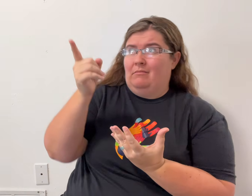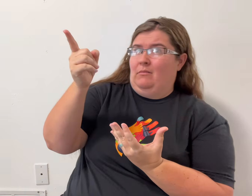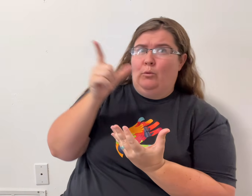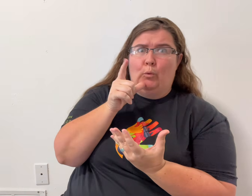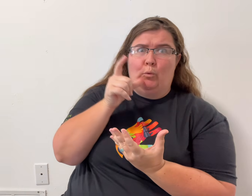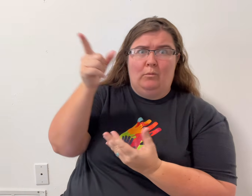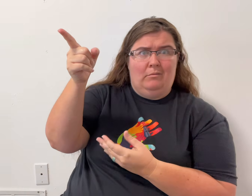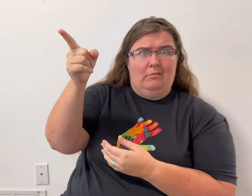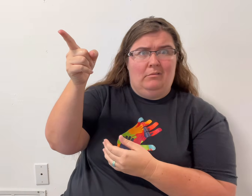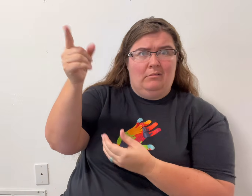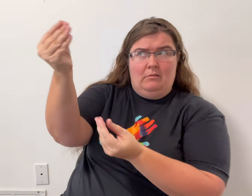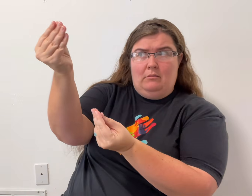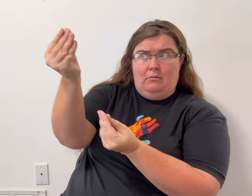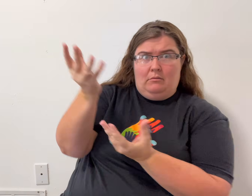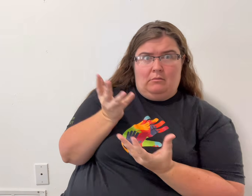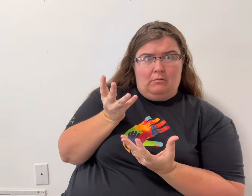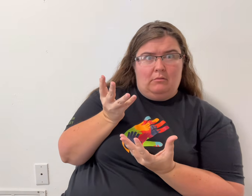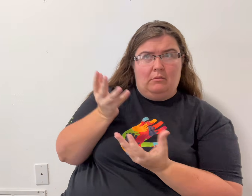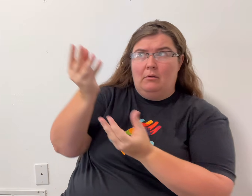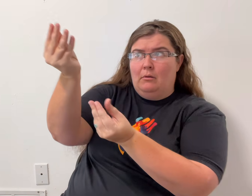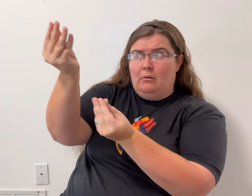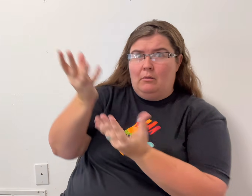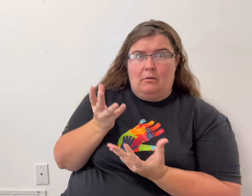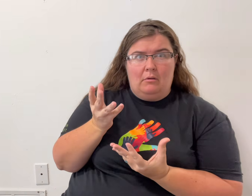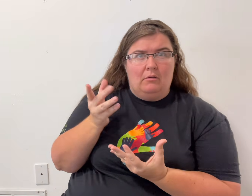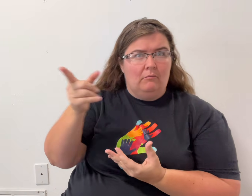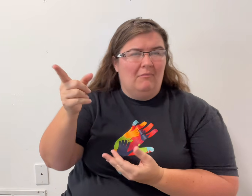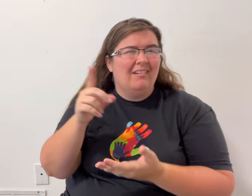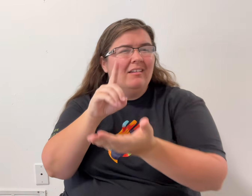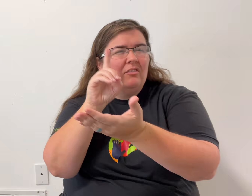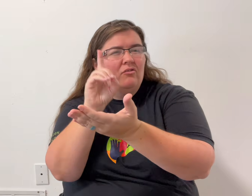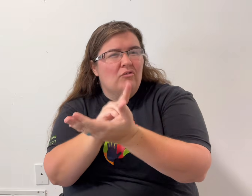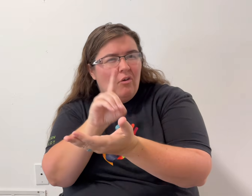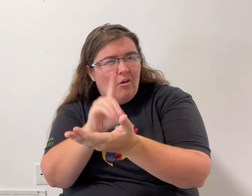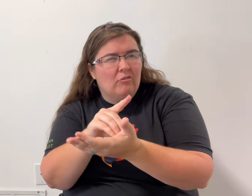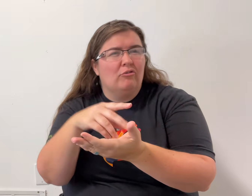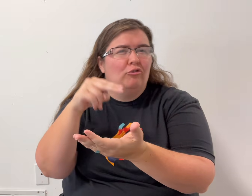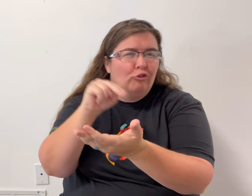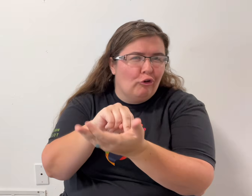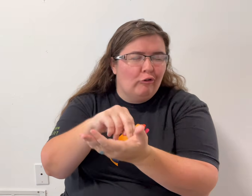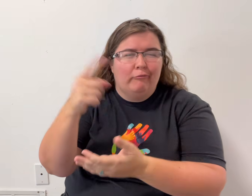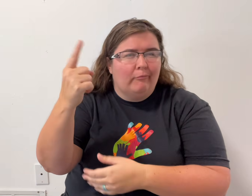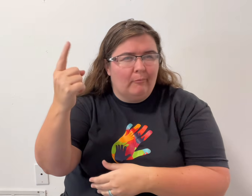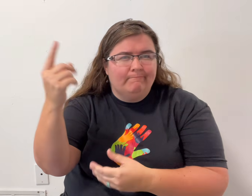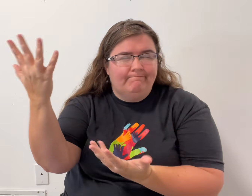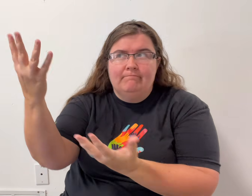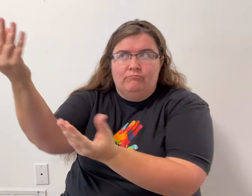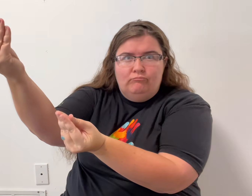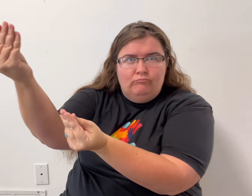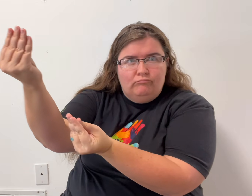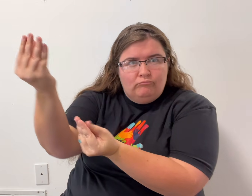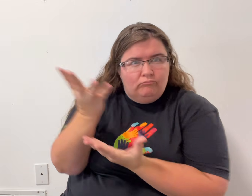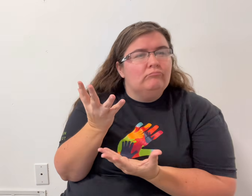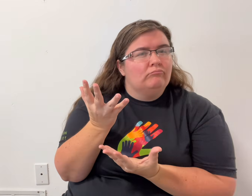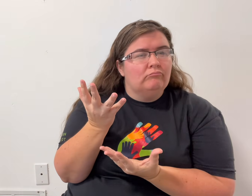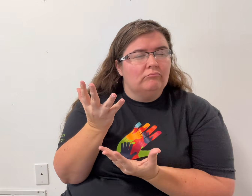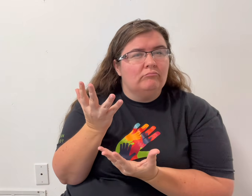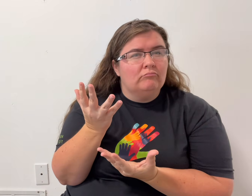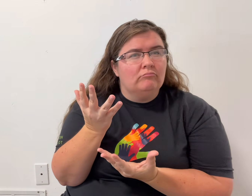Someone higher up INFORMED her, but who? It's the doctor or nurse or someone INFORMED them that their BABY